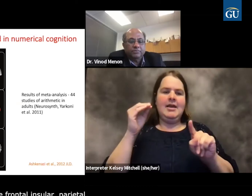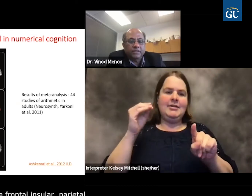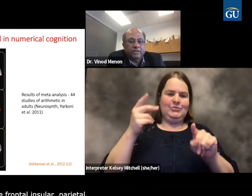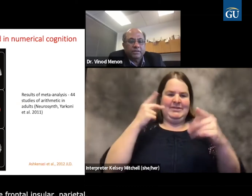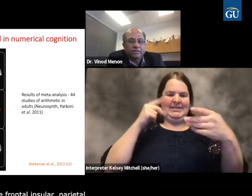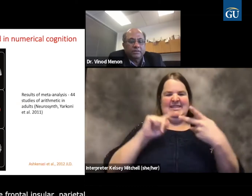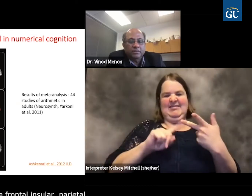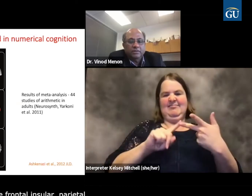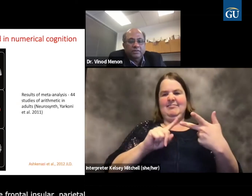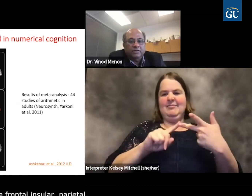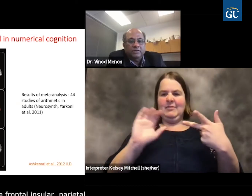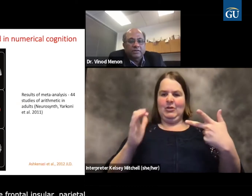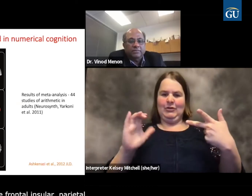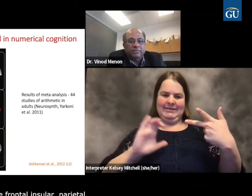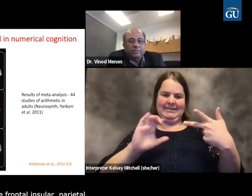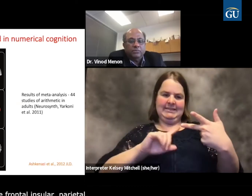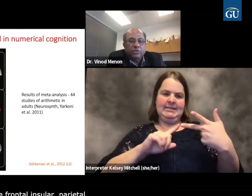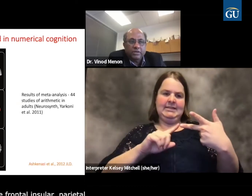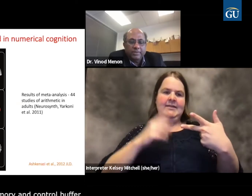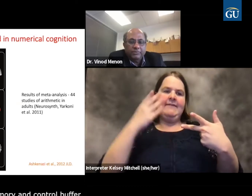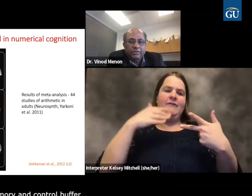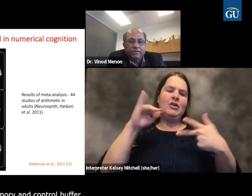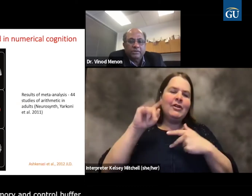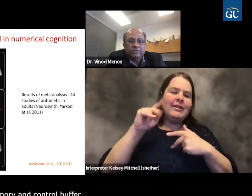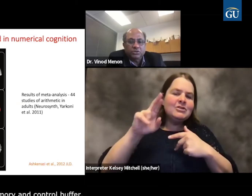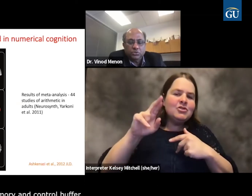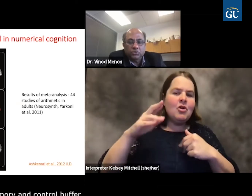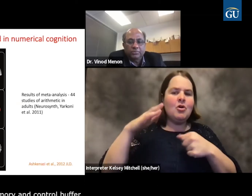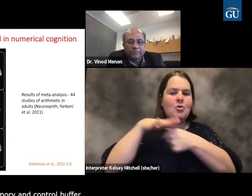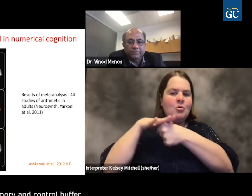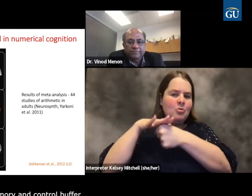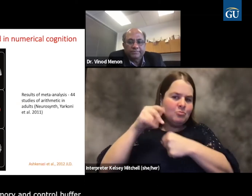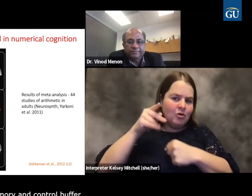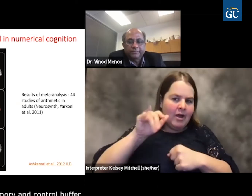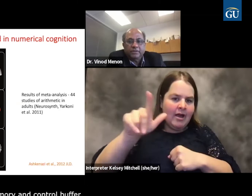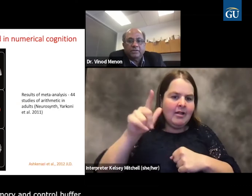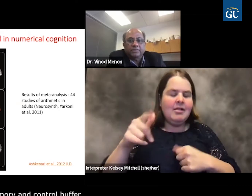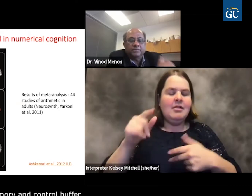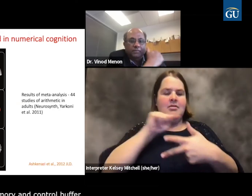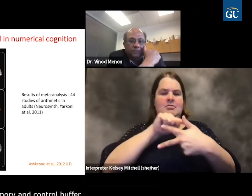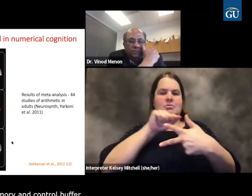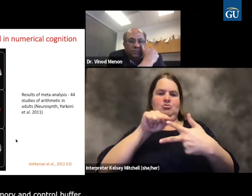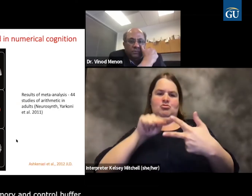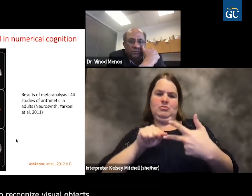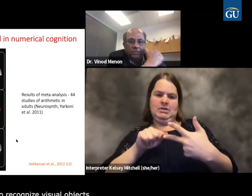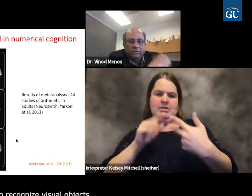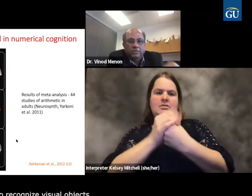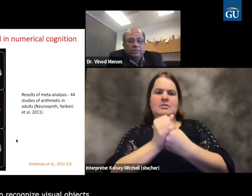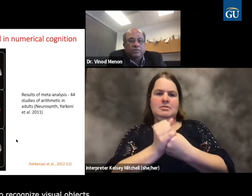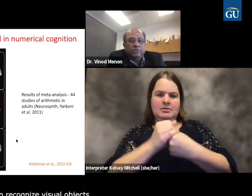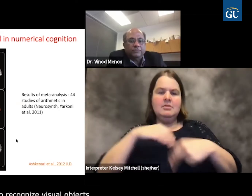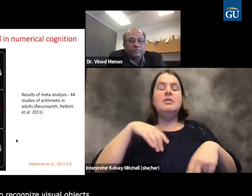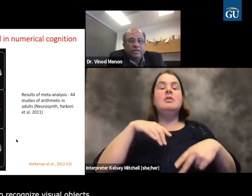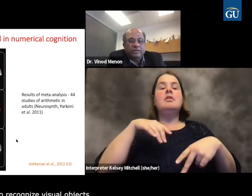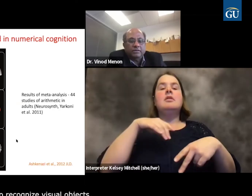frontal insular parietal working memory and control buffer